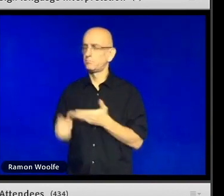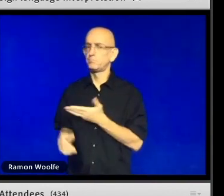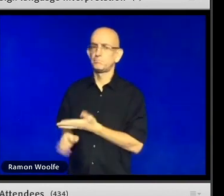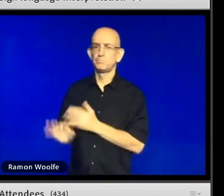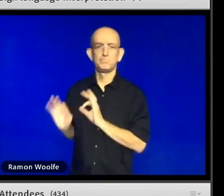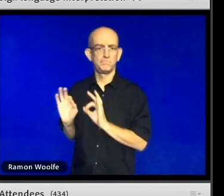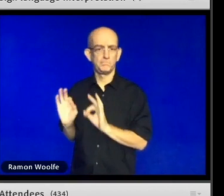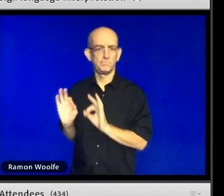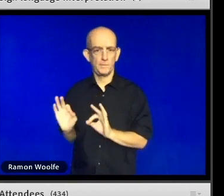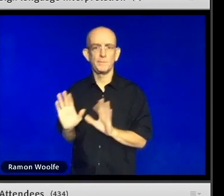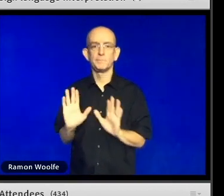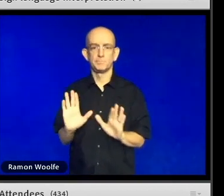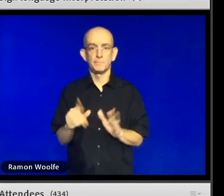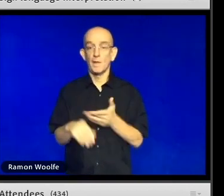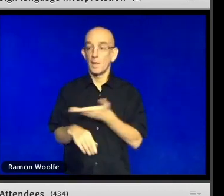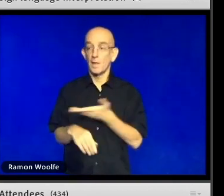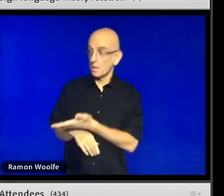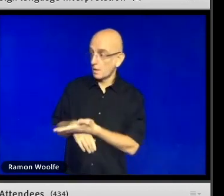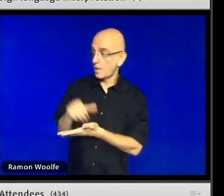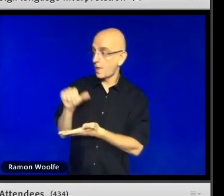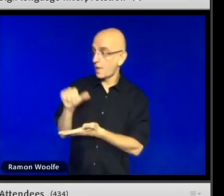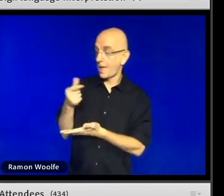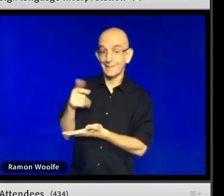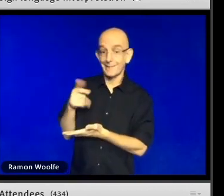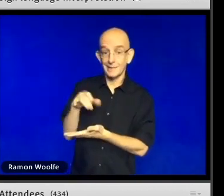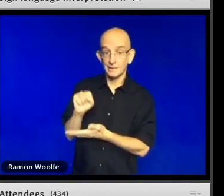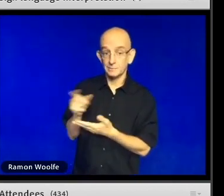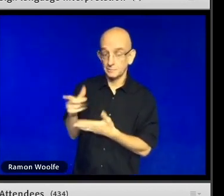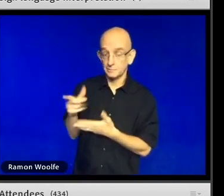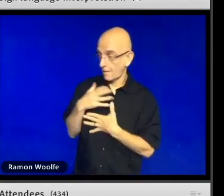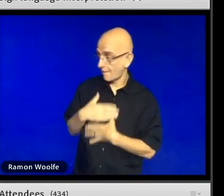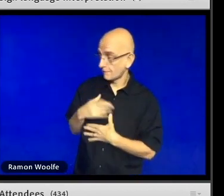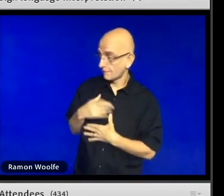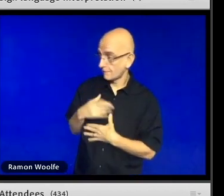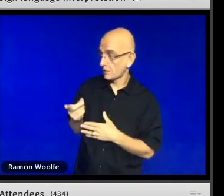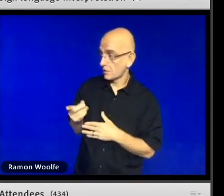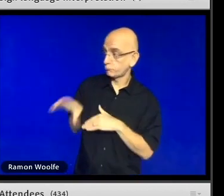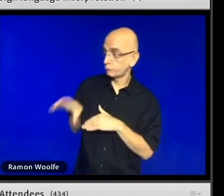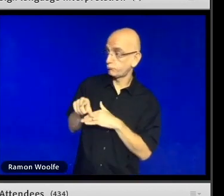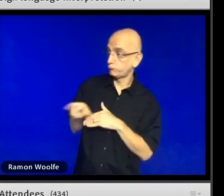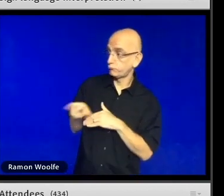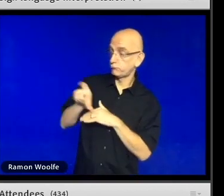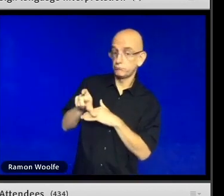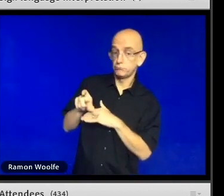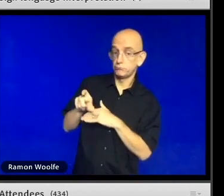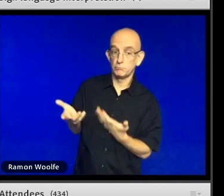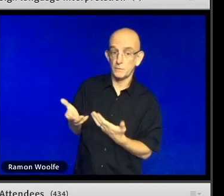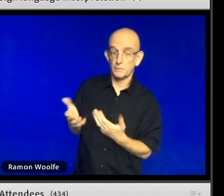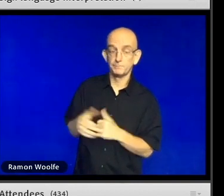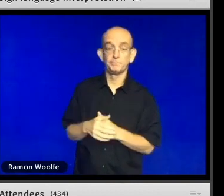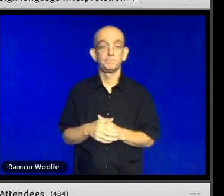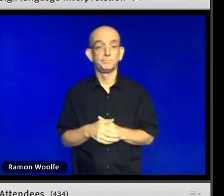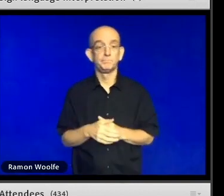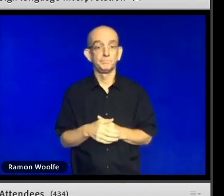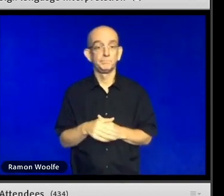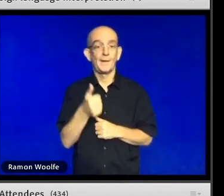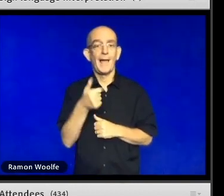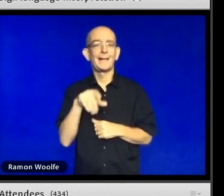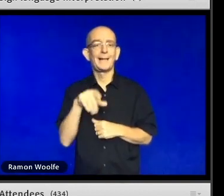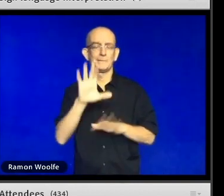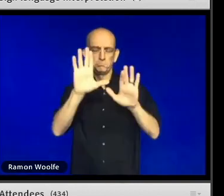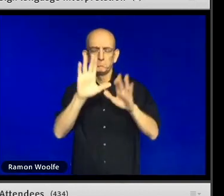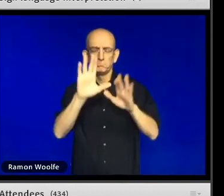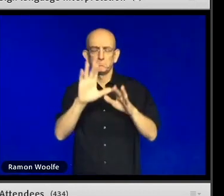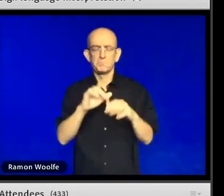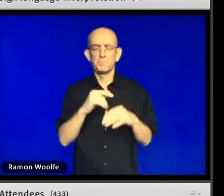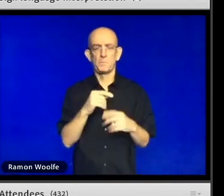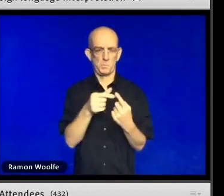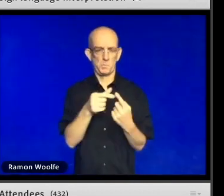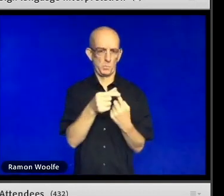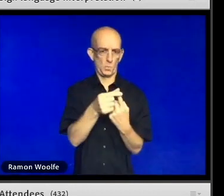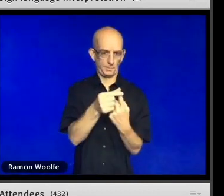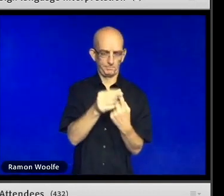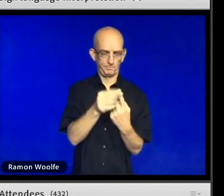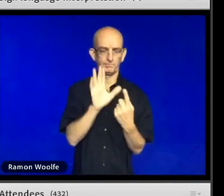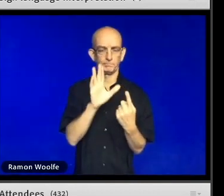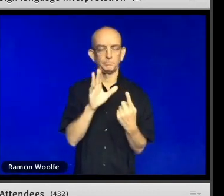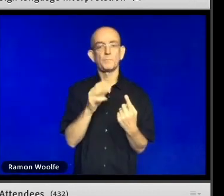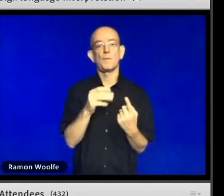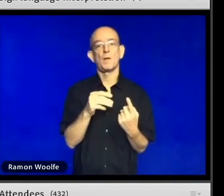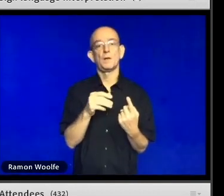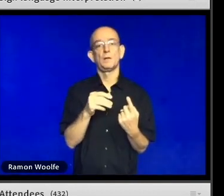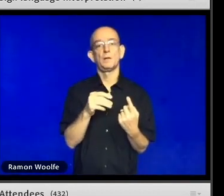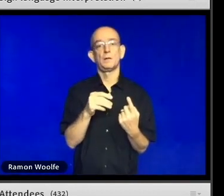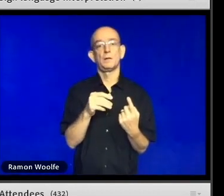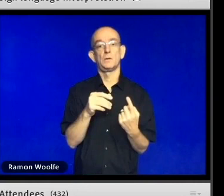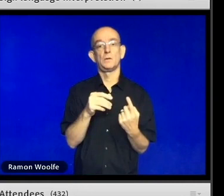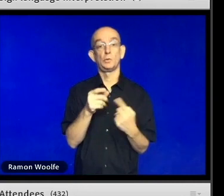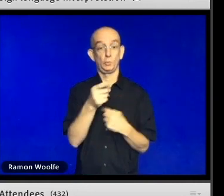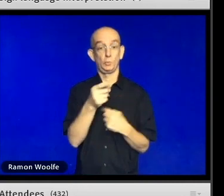persons with disabilities, there also seem to be started in terms of what can they do